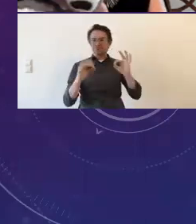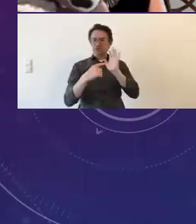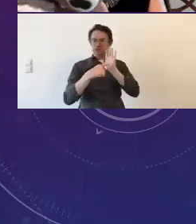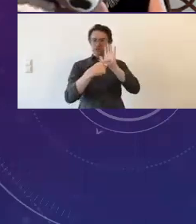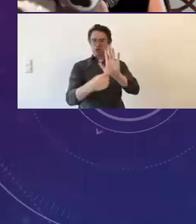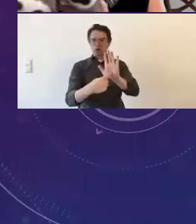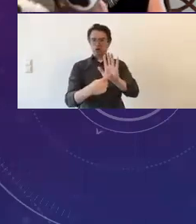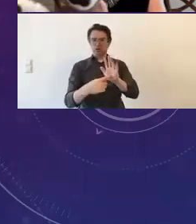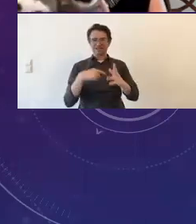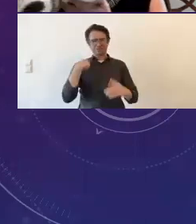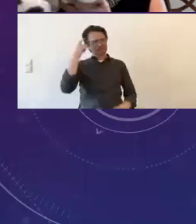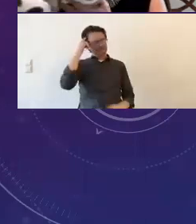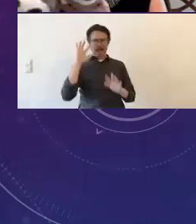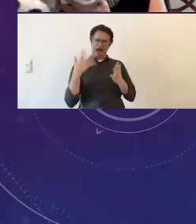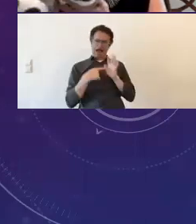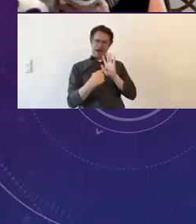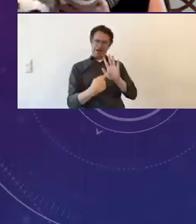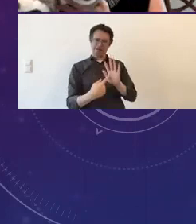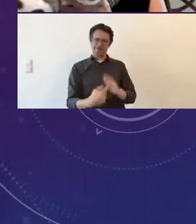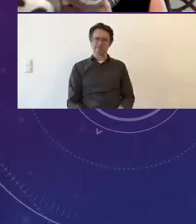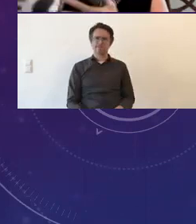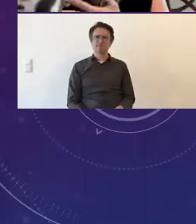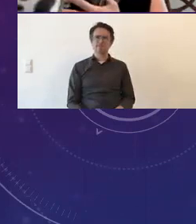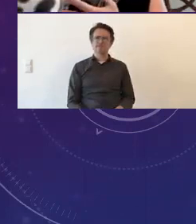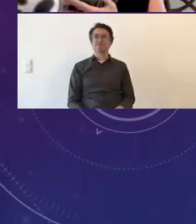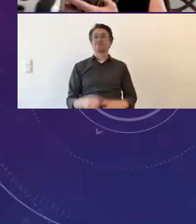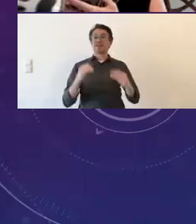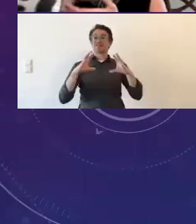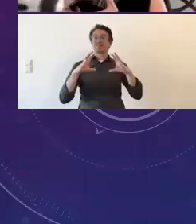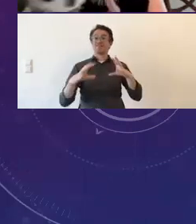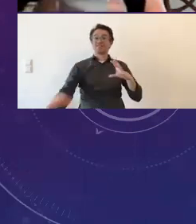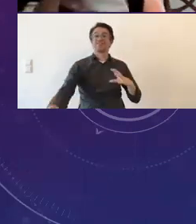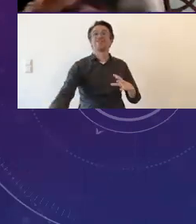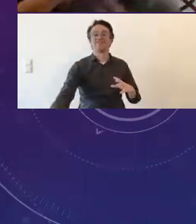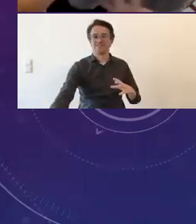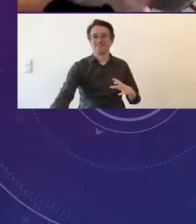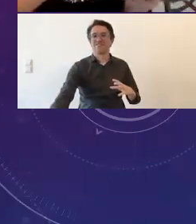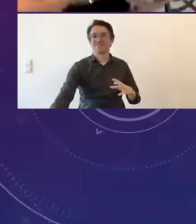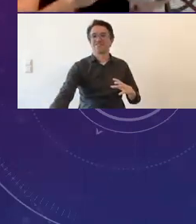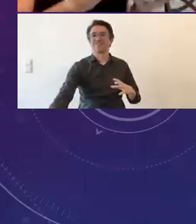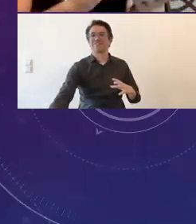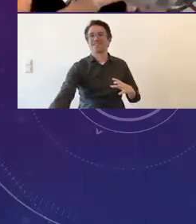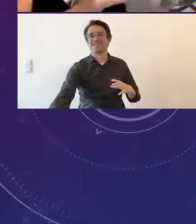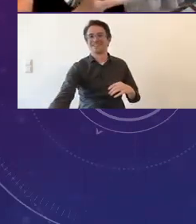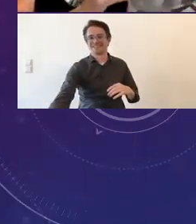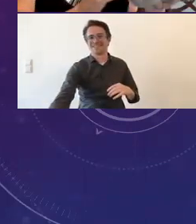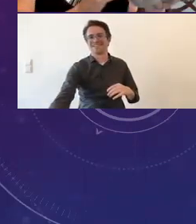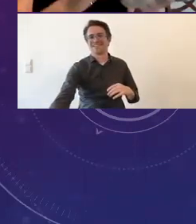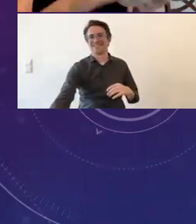stuffed dog that looks like a husky dog to demonstrate so on the back of husky